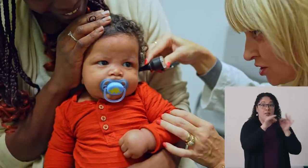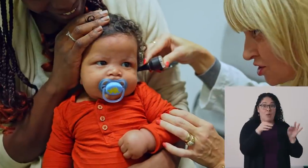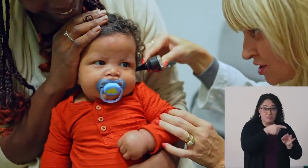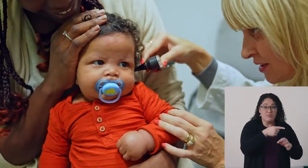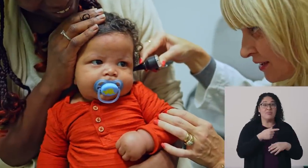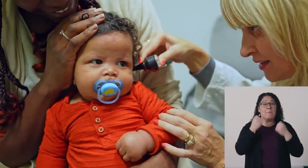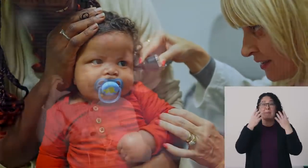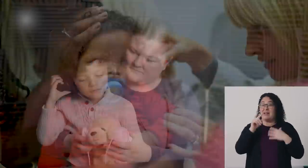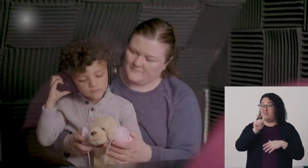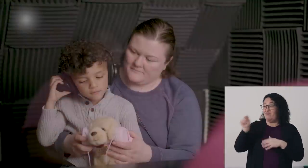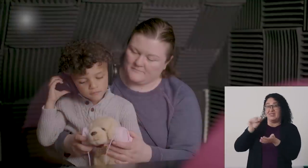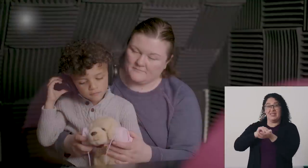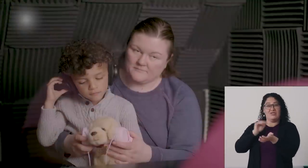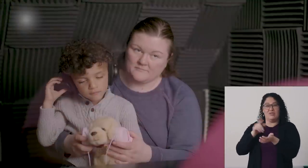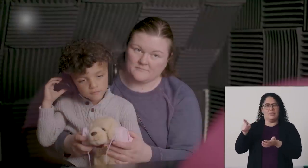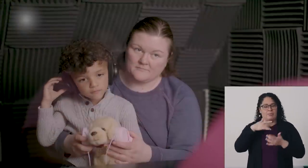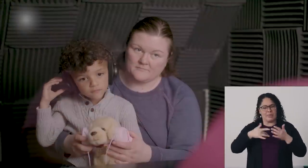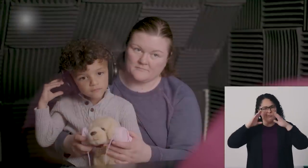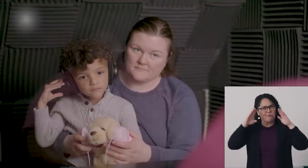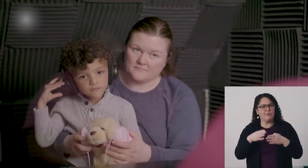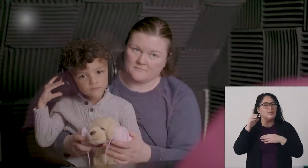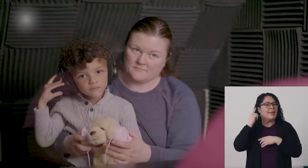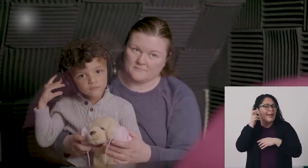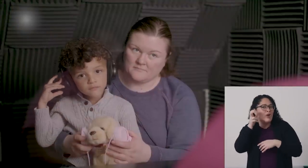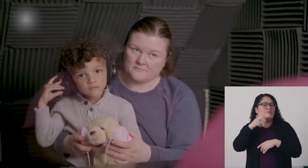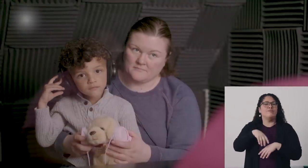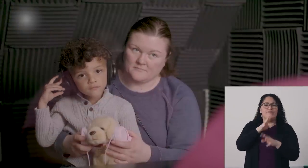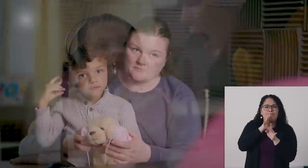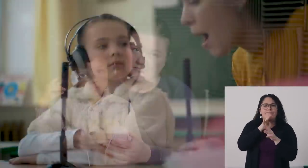but many only focus on hearing rehabilitation and spoken language development.